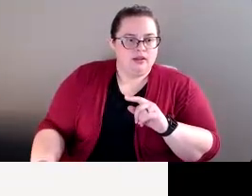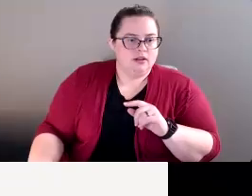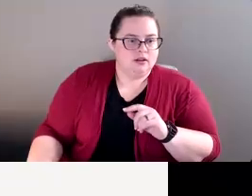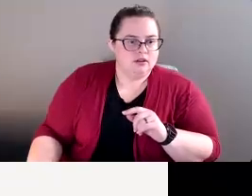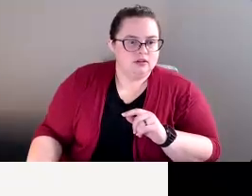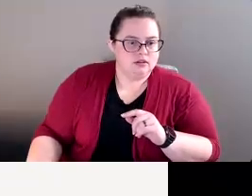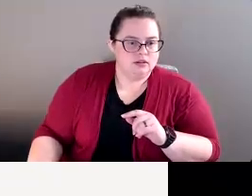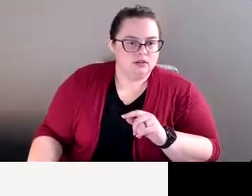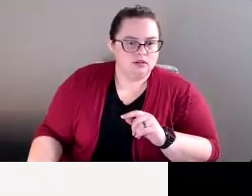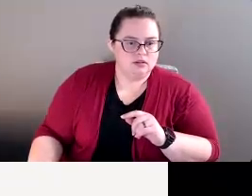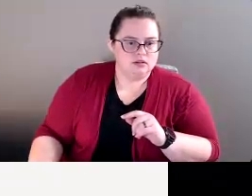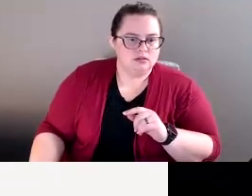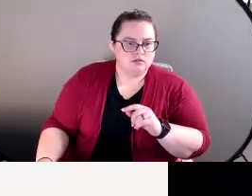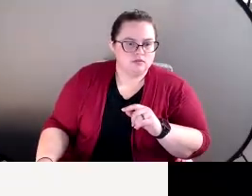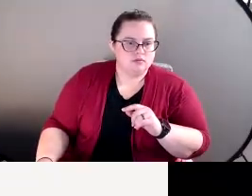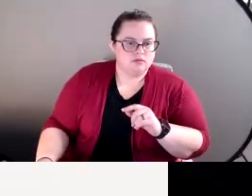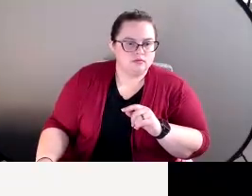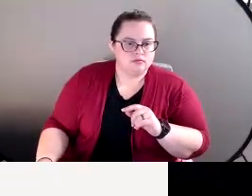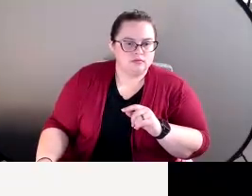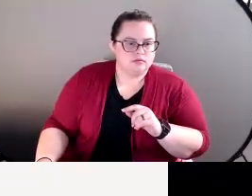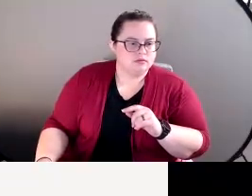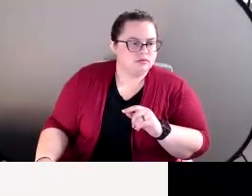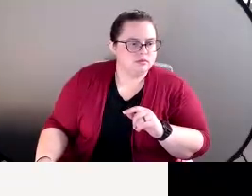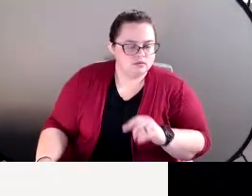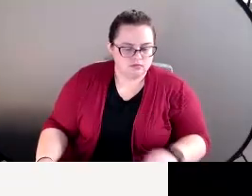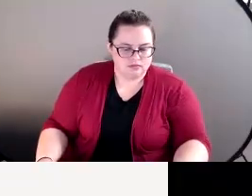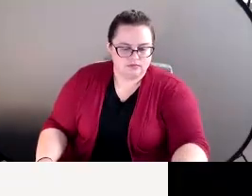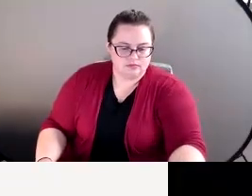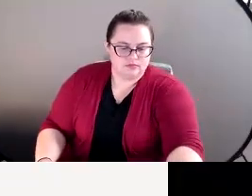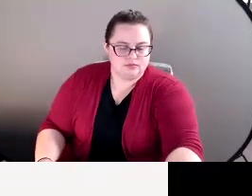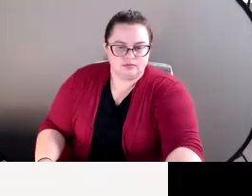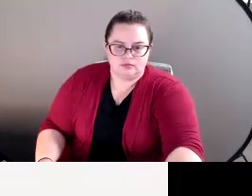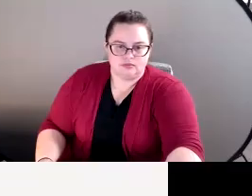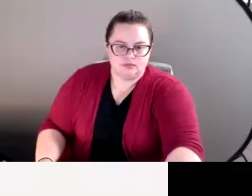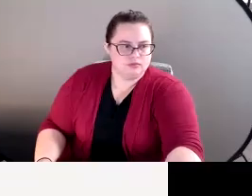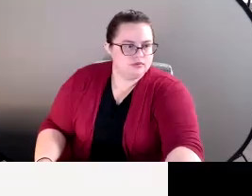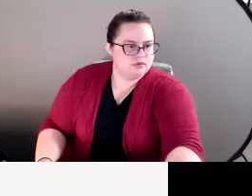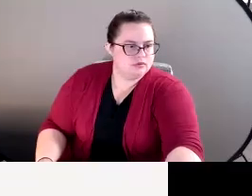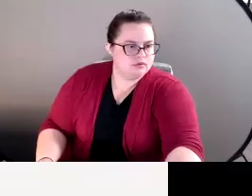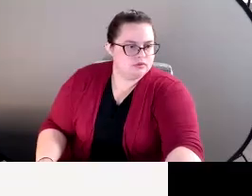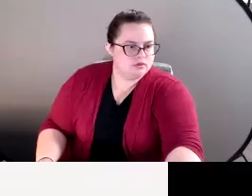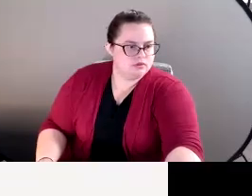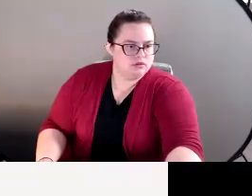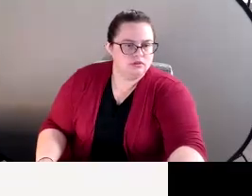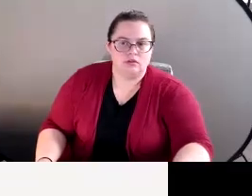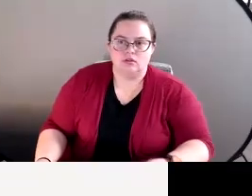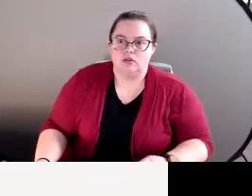or any media videos that we have in Canvas, there will be this new media player format here.